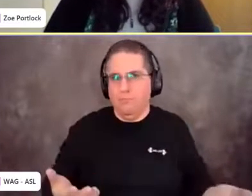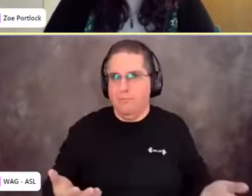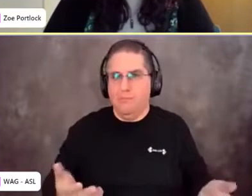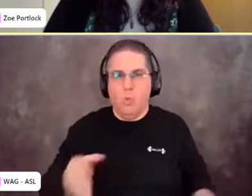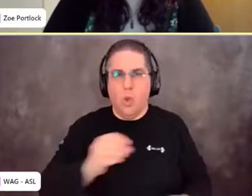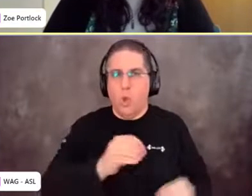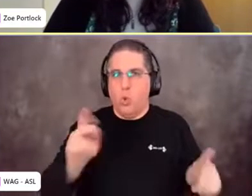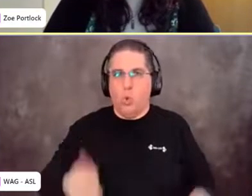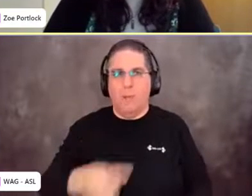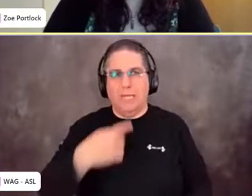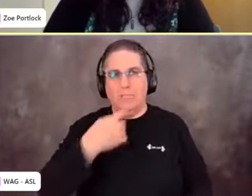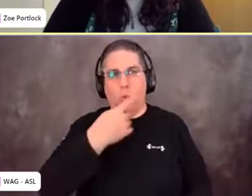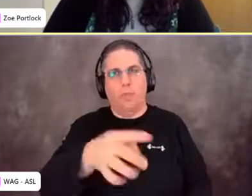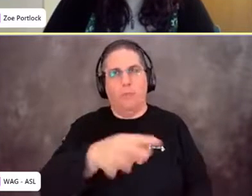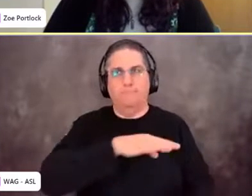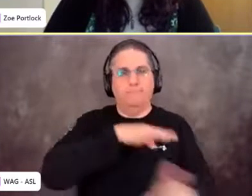[ZOE] I can. I found in my case that it was a topic that